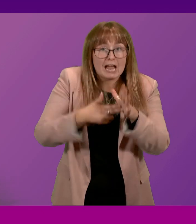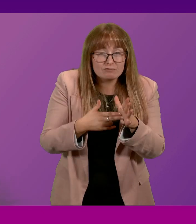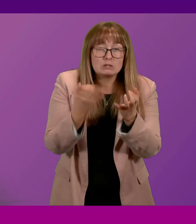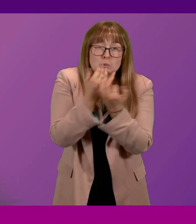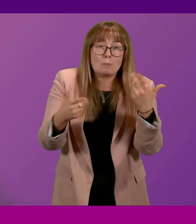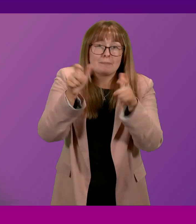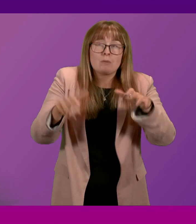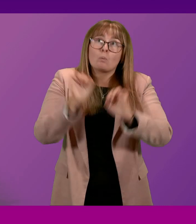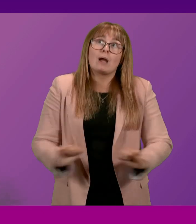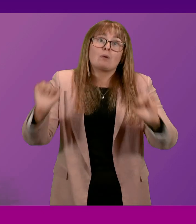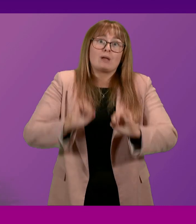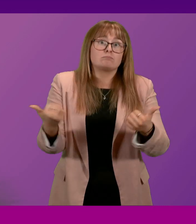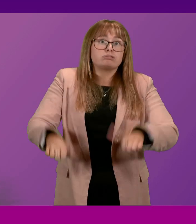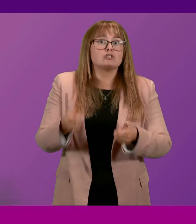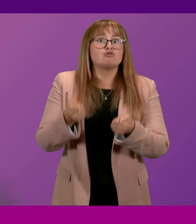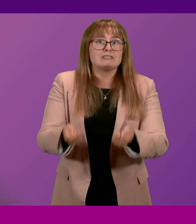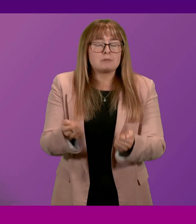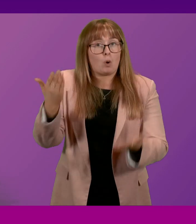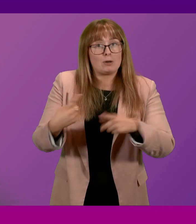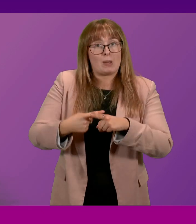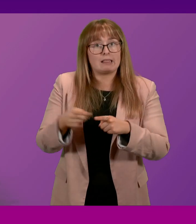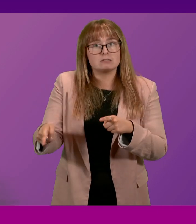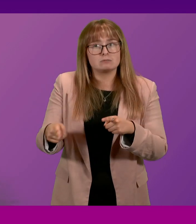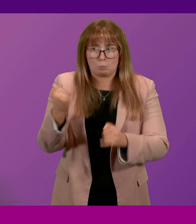than two years for treatment compared with people in England. On every measure,